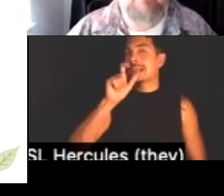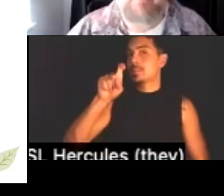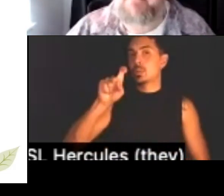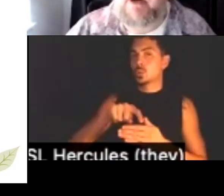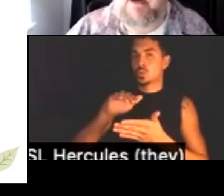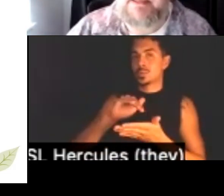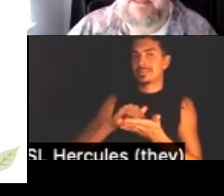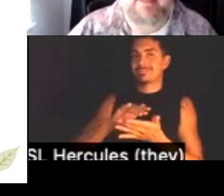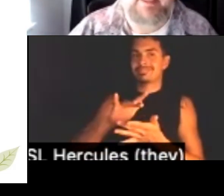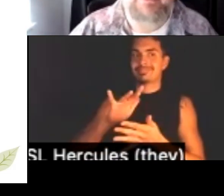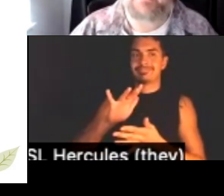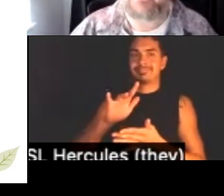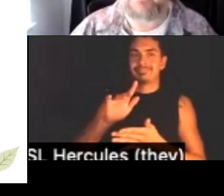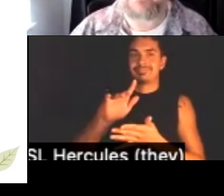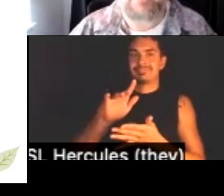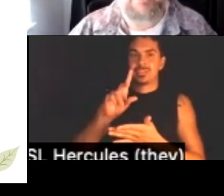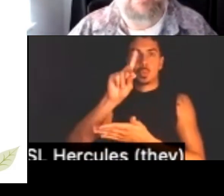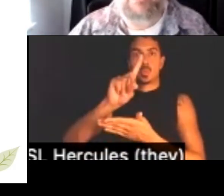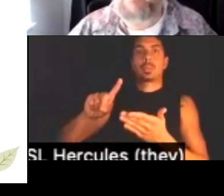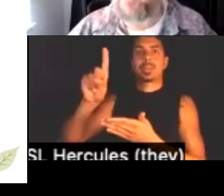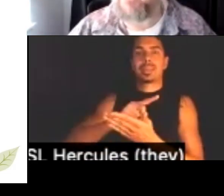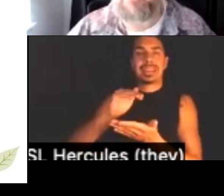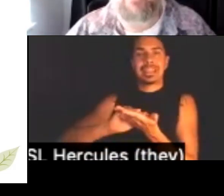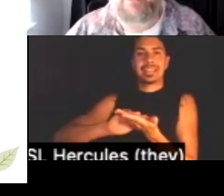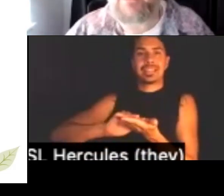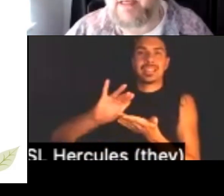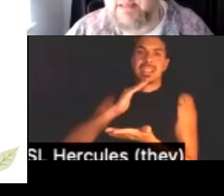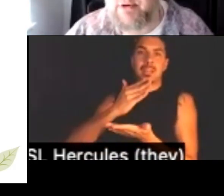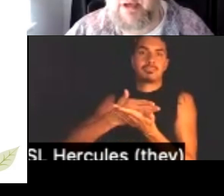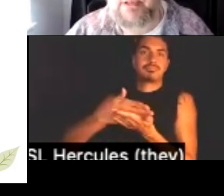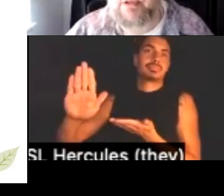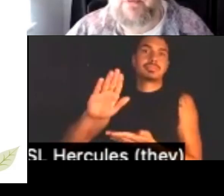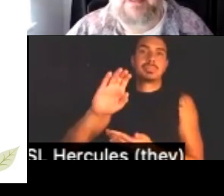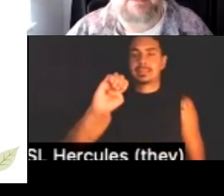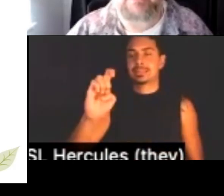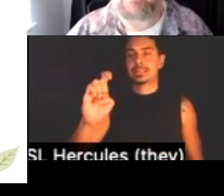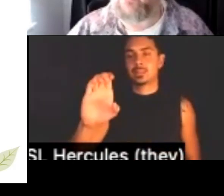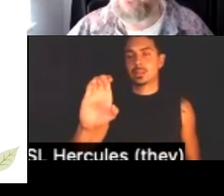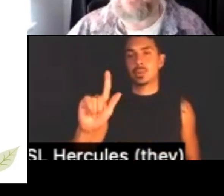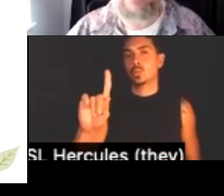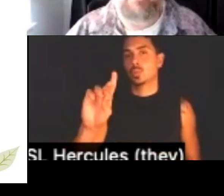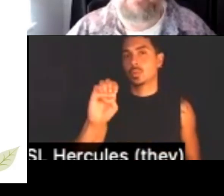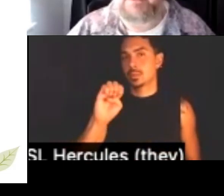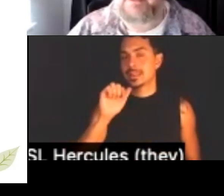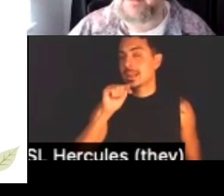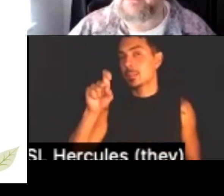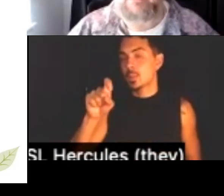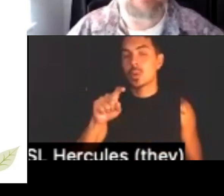There might be policies at agencies that might be around sex segregated services. So the policy is like,